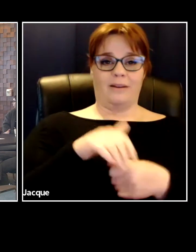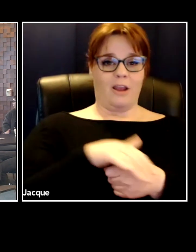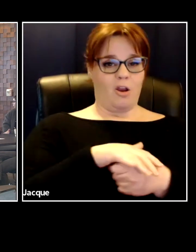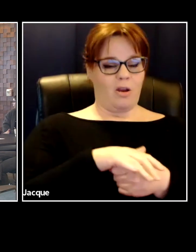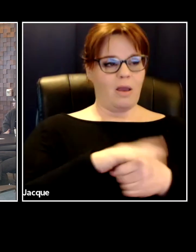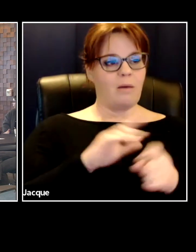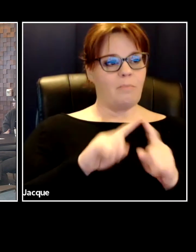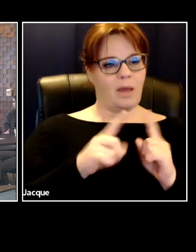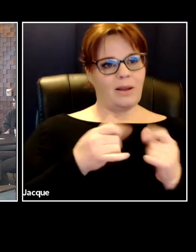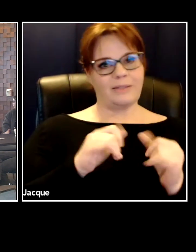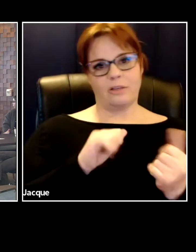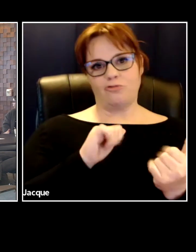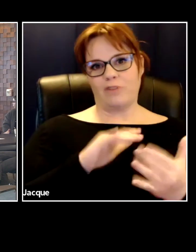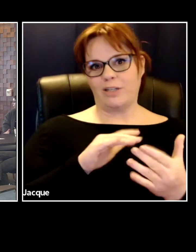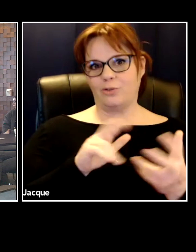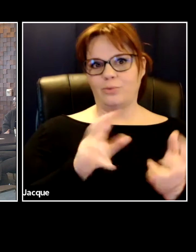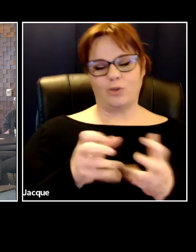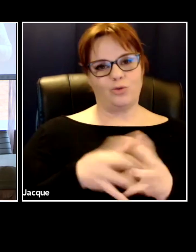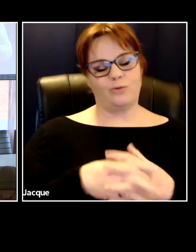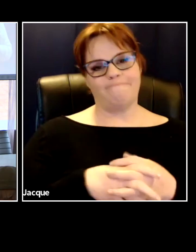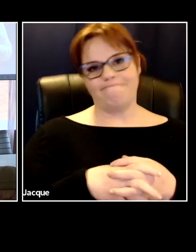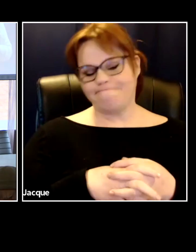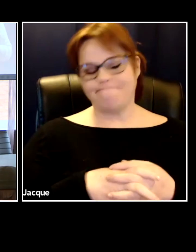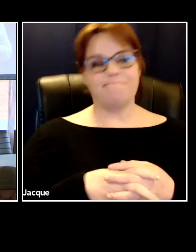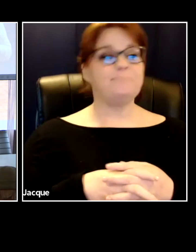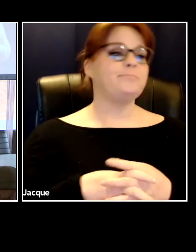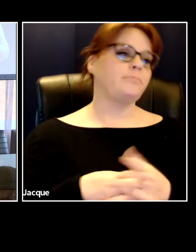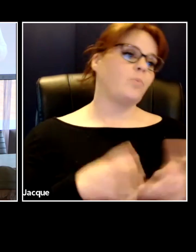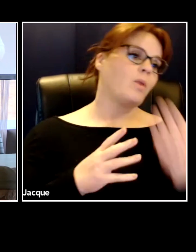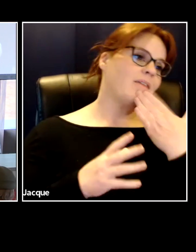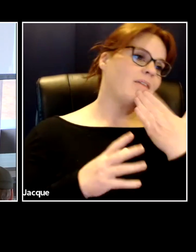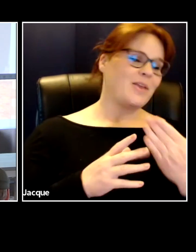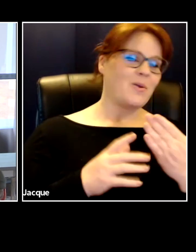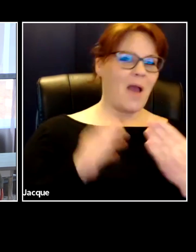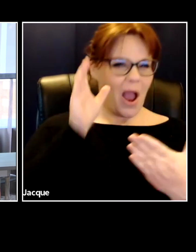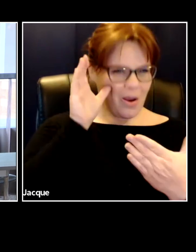don't run into issues. Thank you. Yeah. Yeah. And I I heard some of your printer your sprinter van